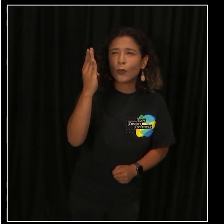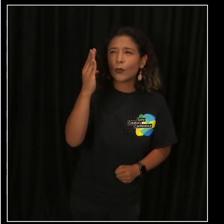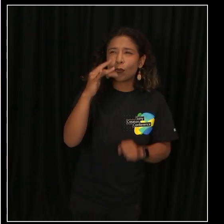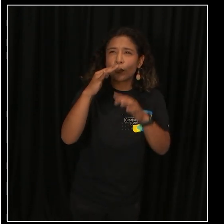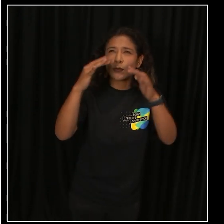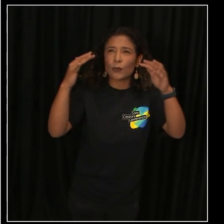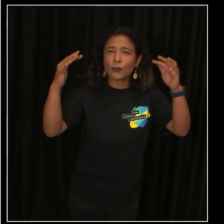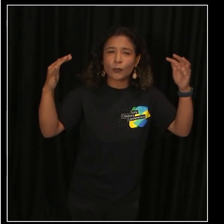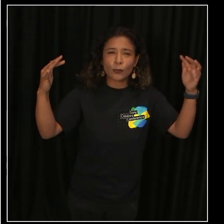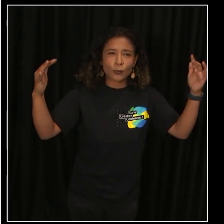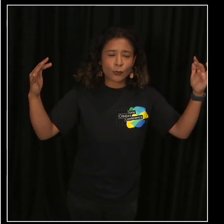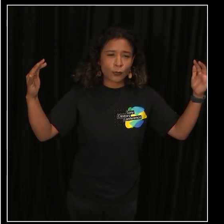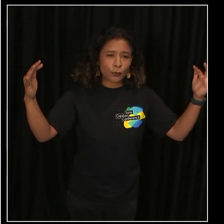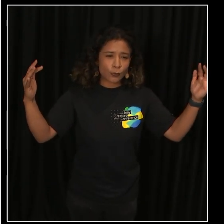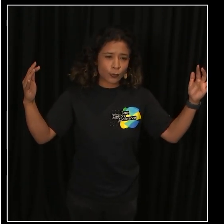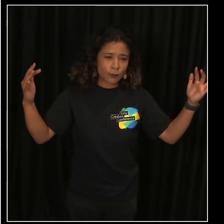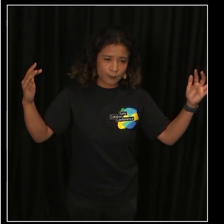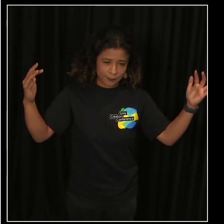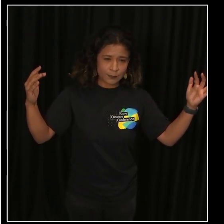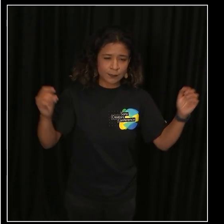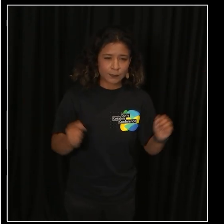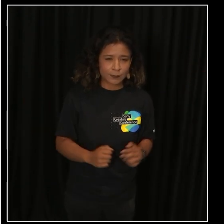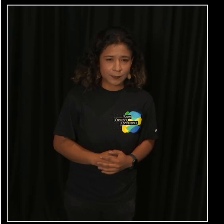makes sunset red.